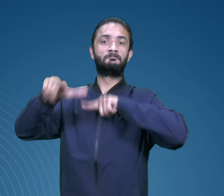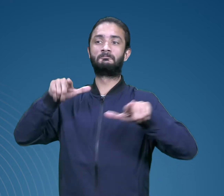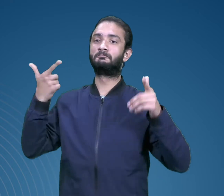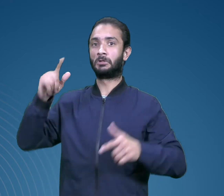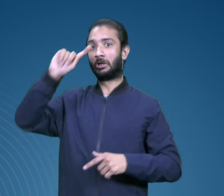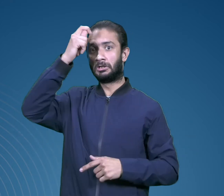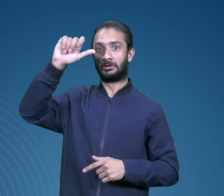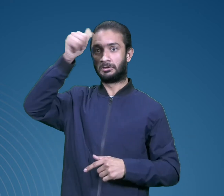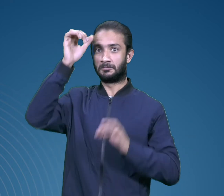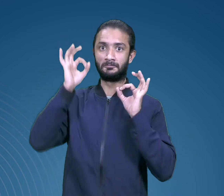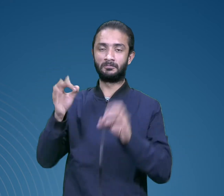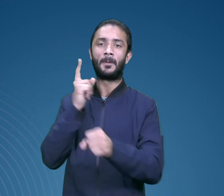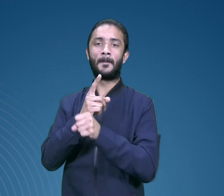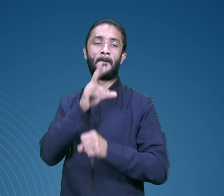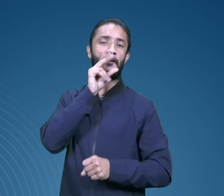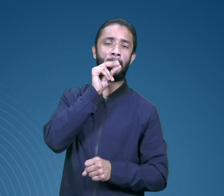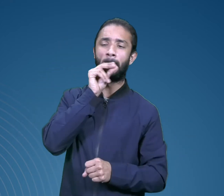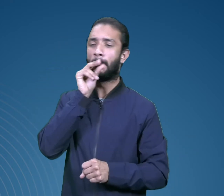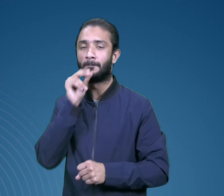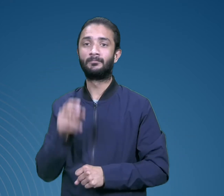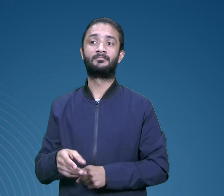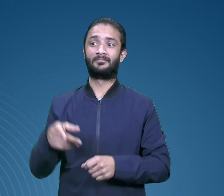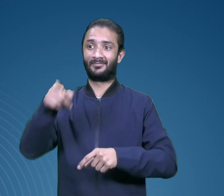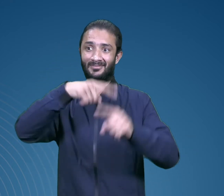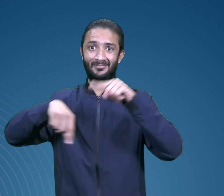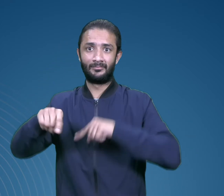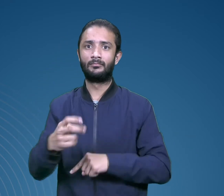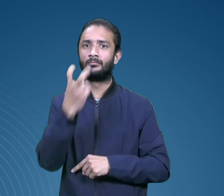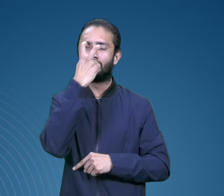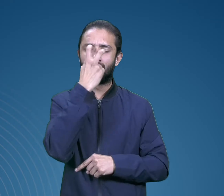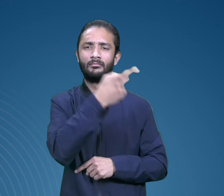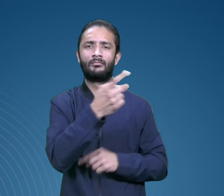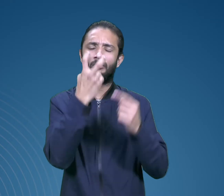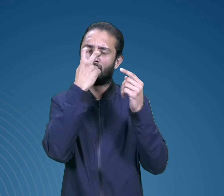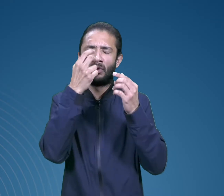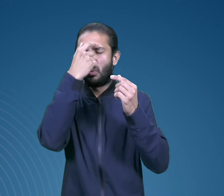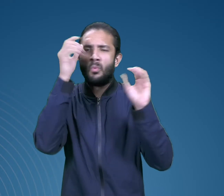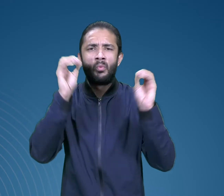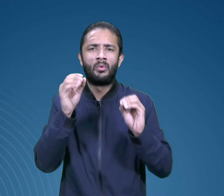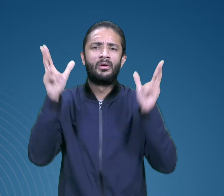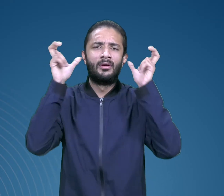Teachers and students with other disabilities have the same first language which may be